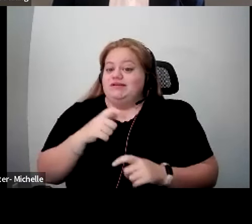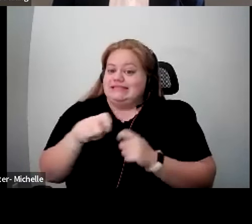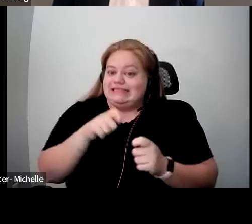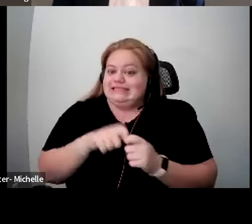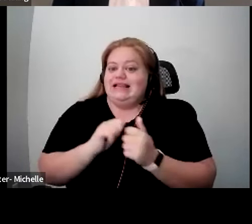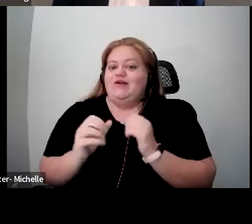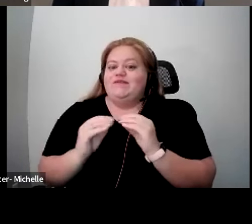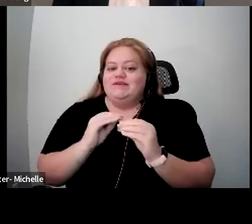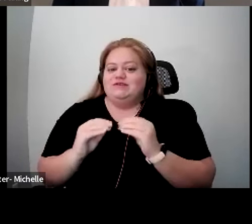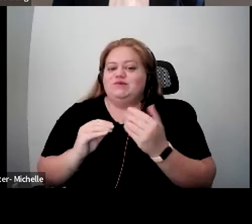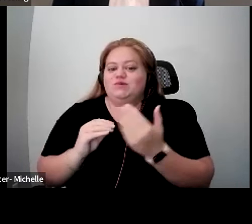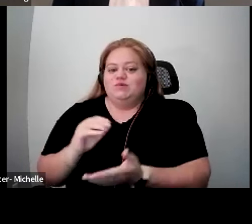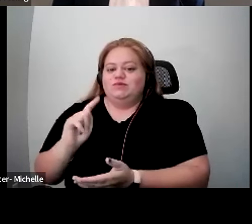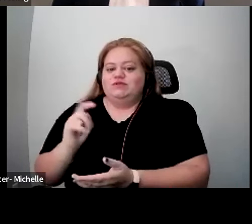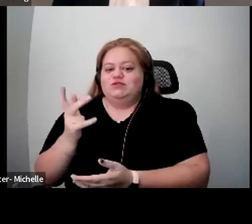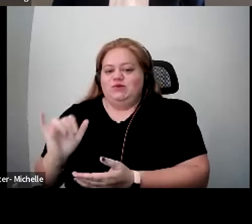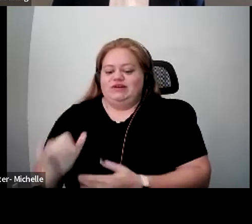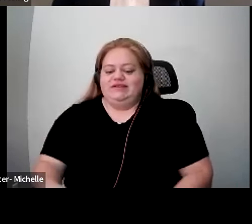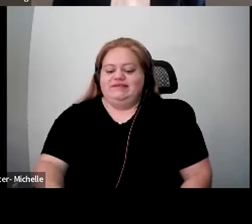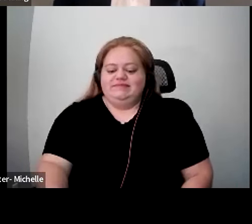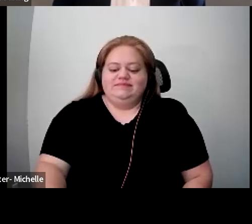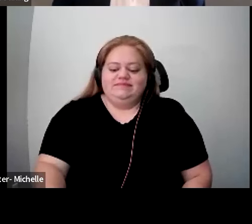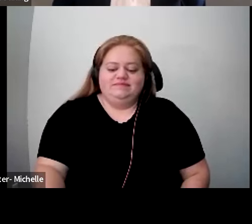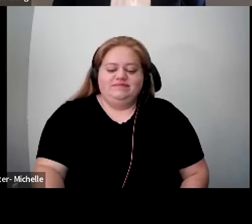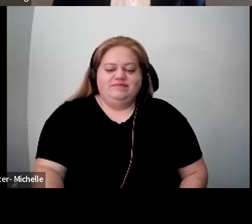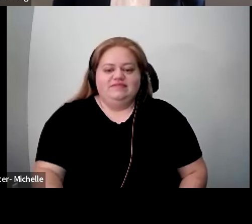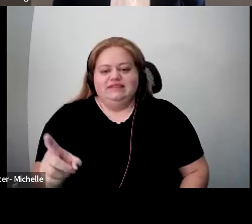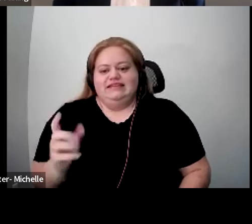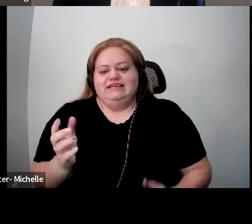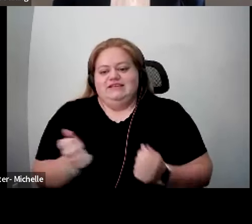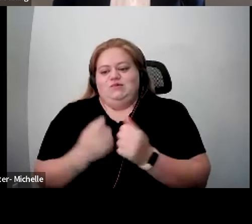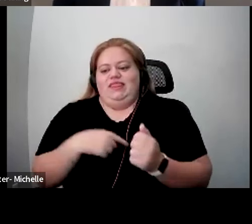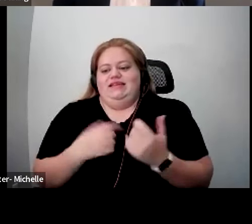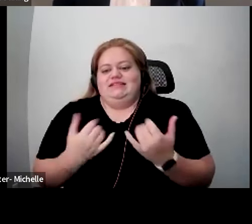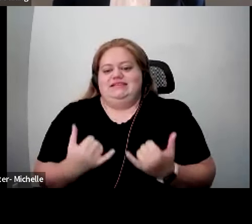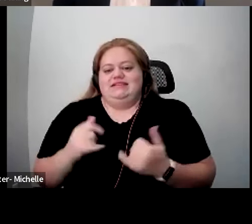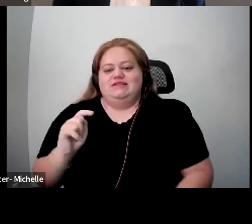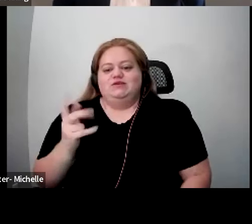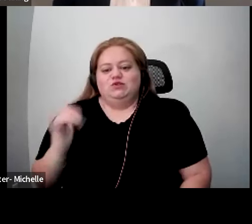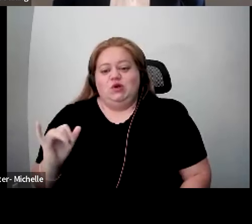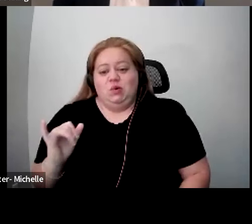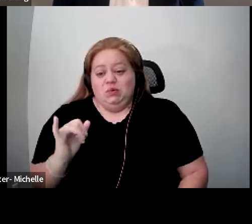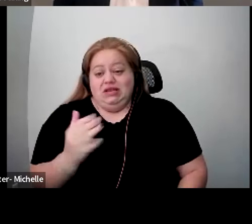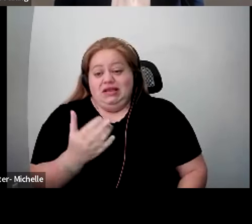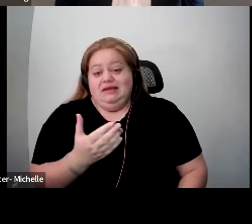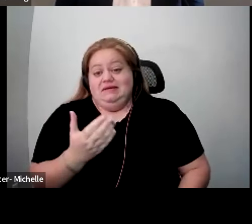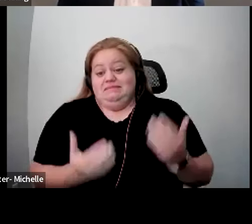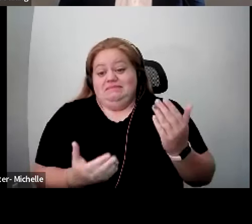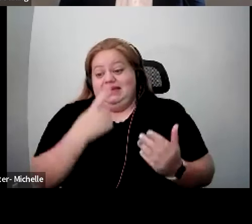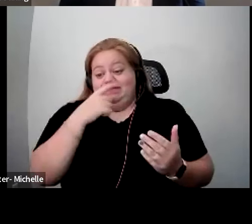was Tony, who is a panelist with us today. And, Tony, I wanted to ask you to share from your perspective.